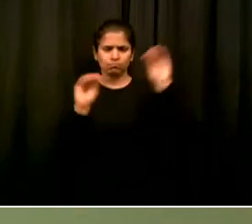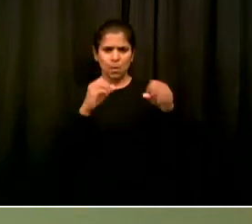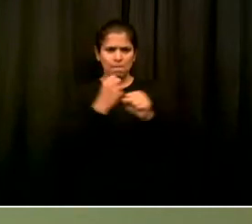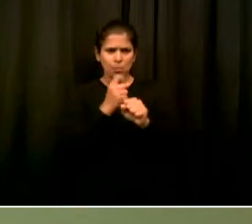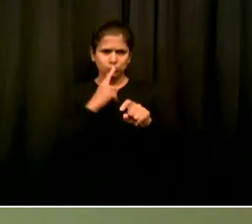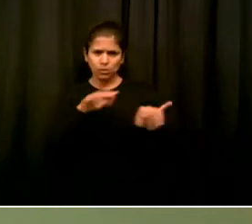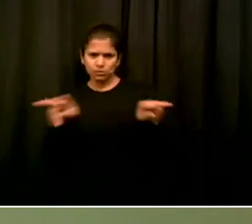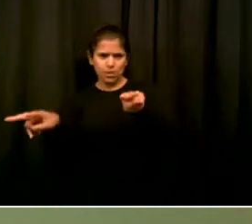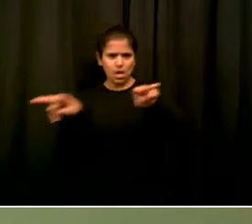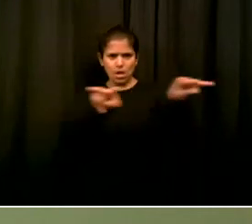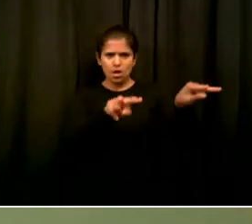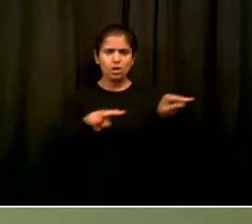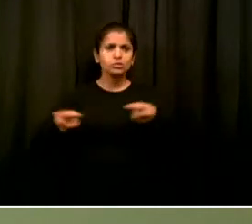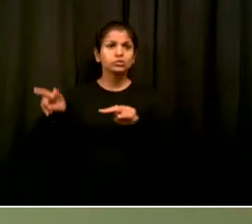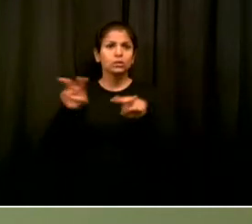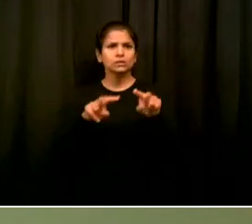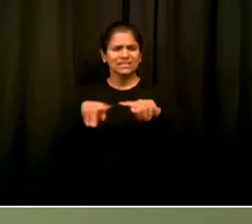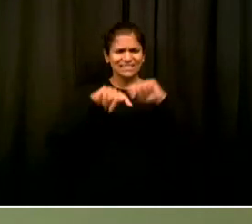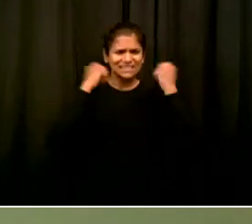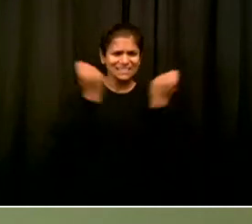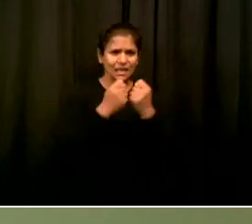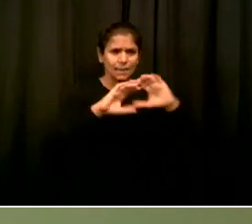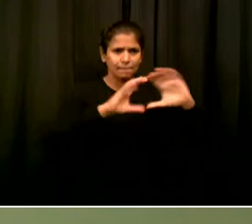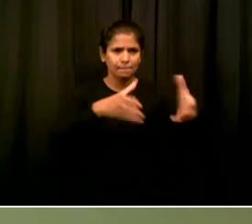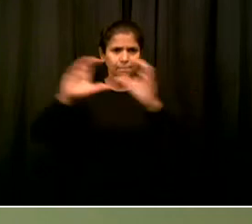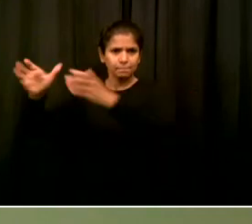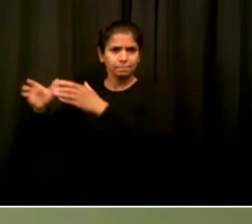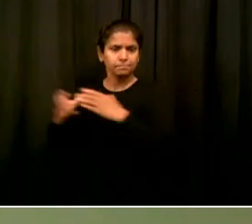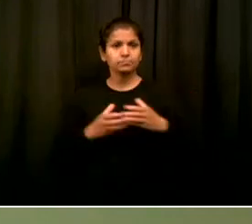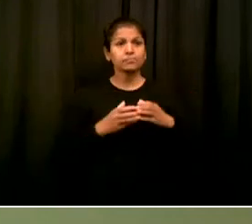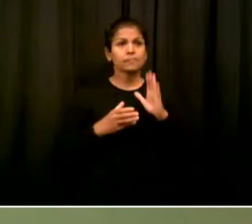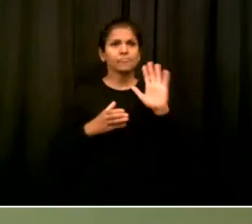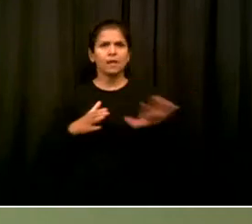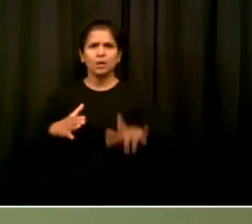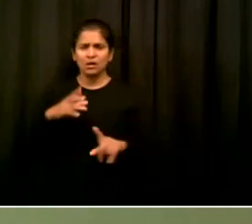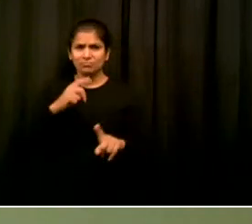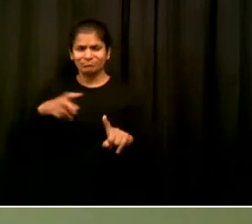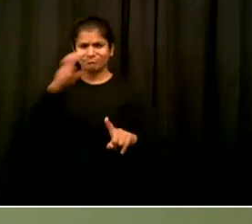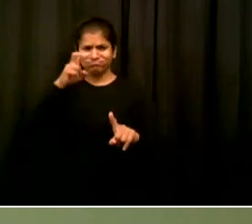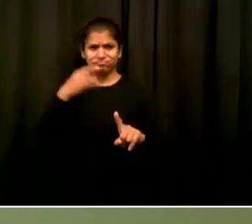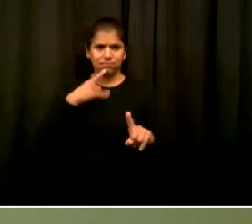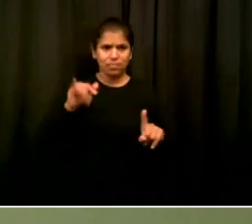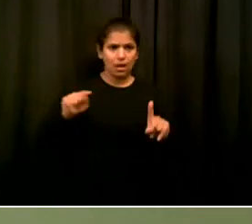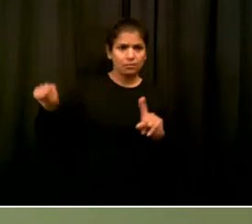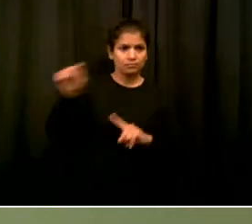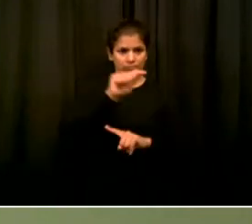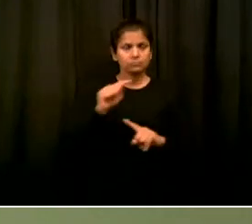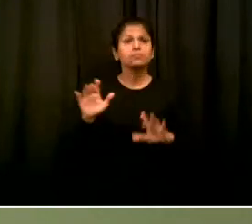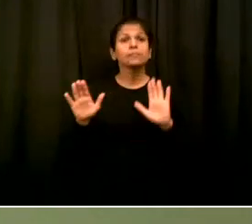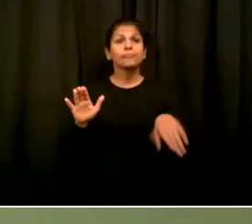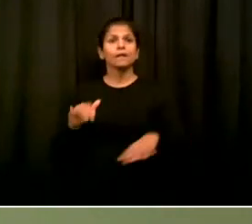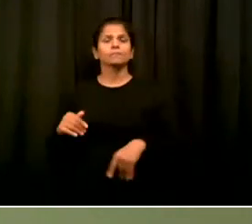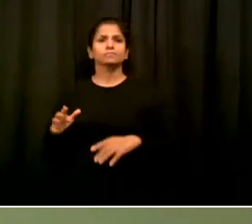INCREASE IN HOSPITALIZATIONS, THAT WE WILL HAVE THE RESOURCES AND STAFFING TO DO THAT. BUT IT IS SOMETHHG INWWE REMAIN EXTREMELY